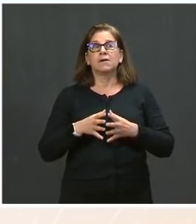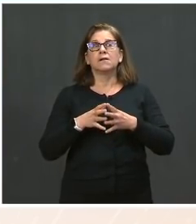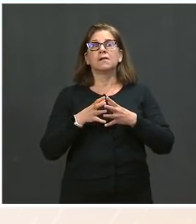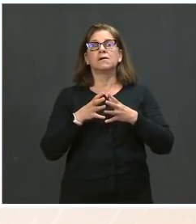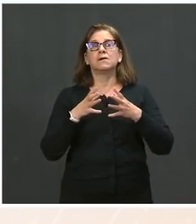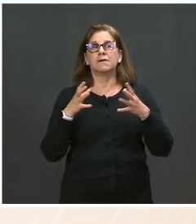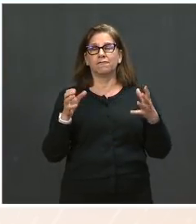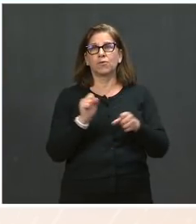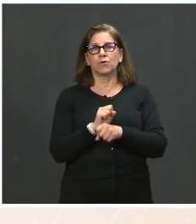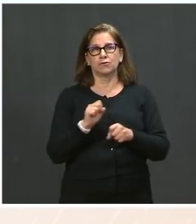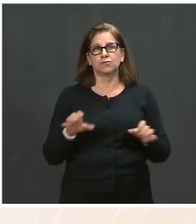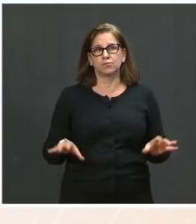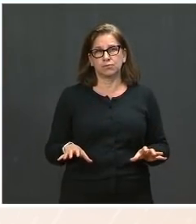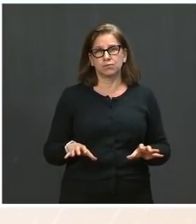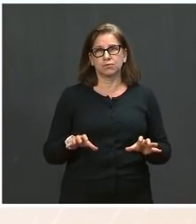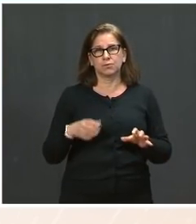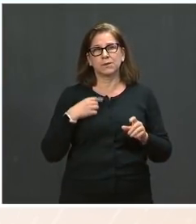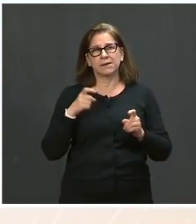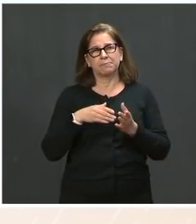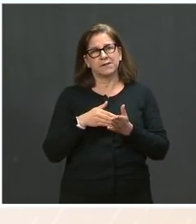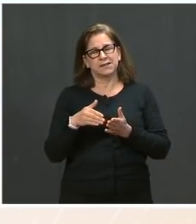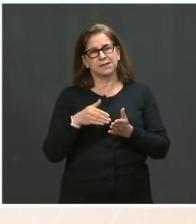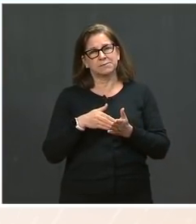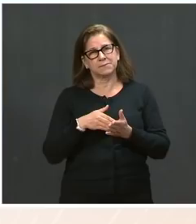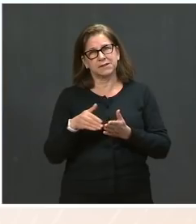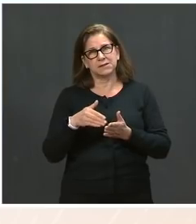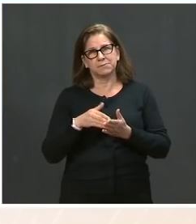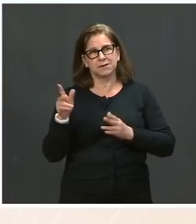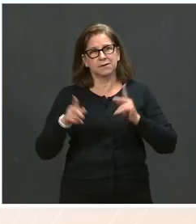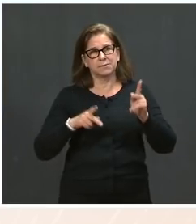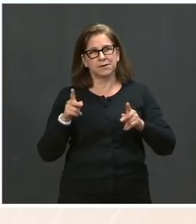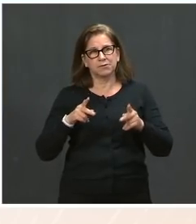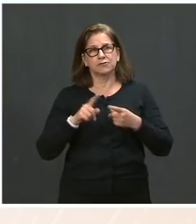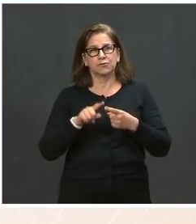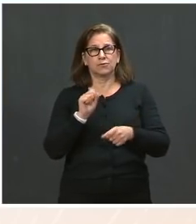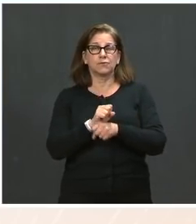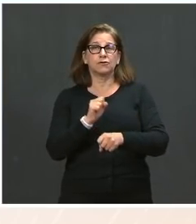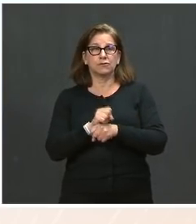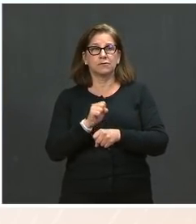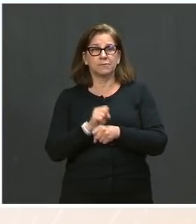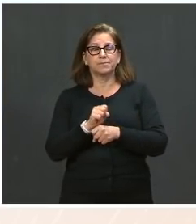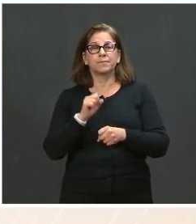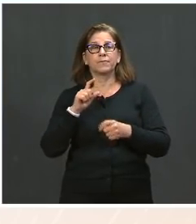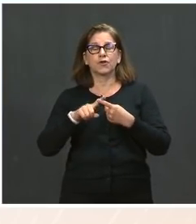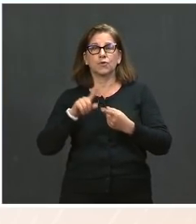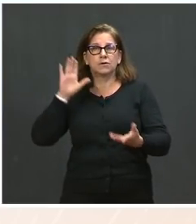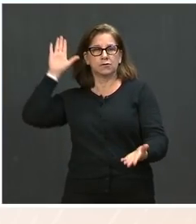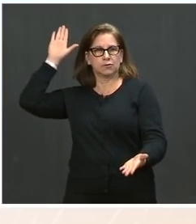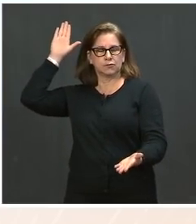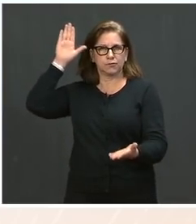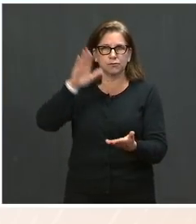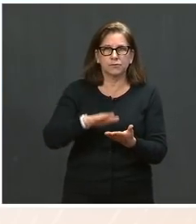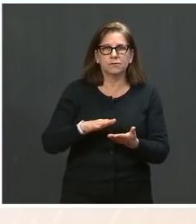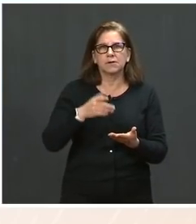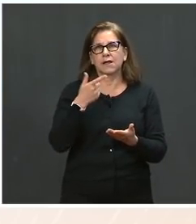working to lower greenhouse gas emissions. And we all know that, in the 21st century,